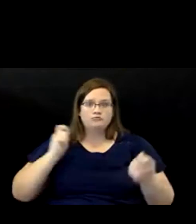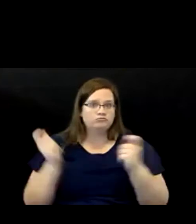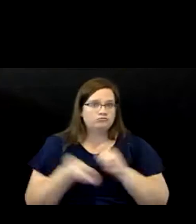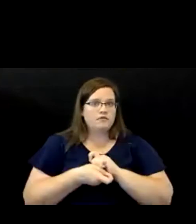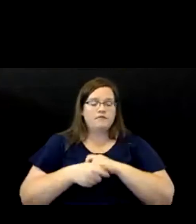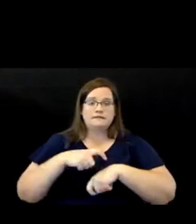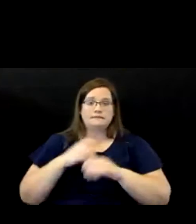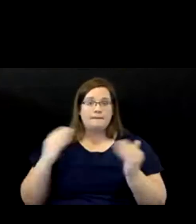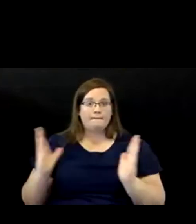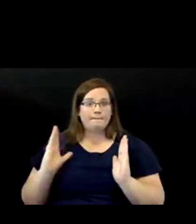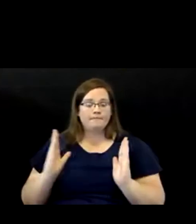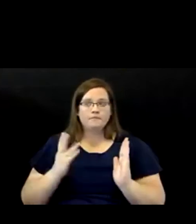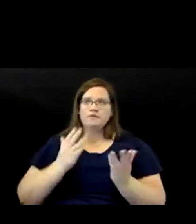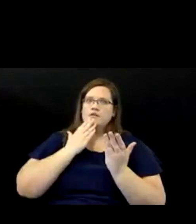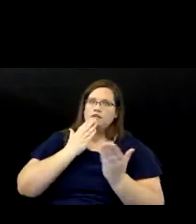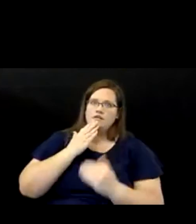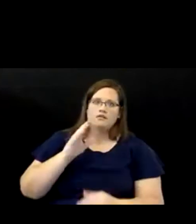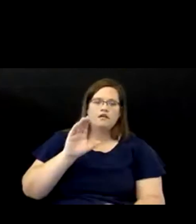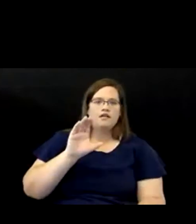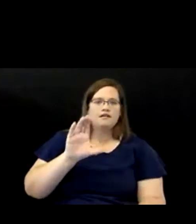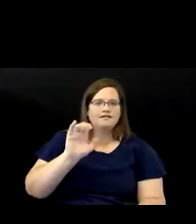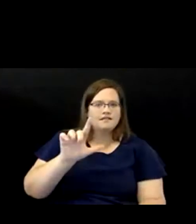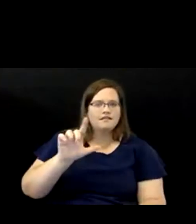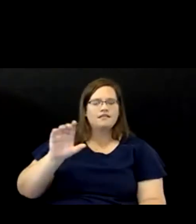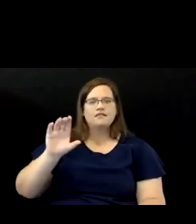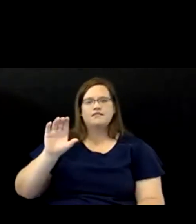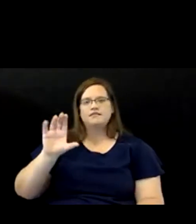thankful for the CILs who shifted to focus to new areas